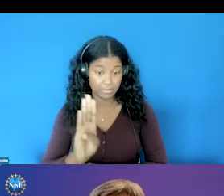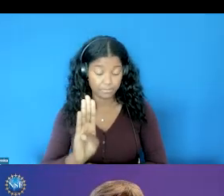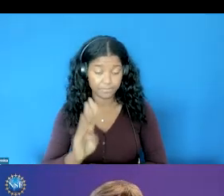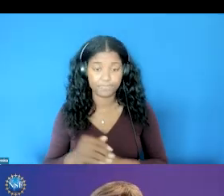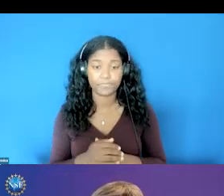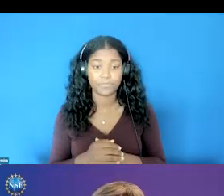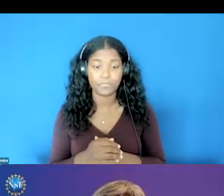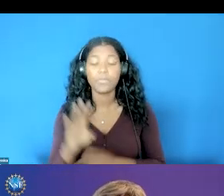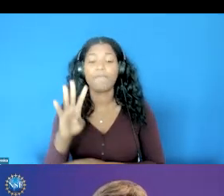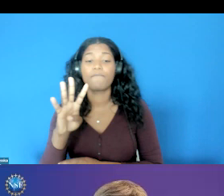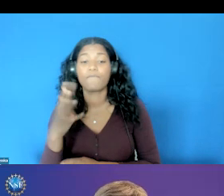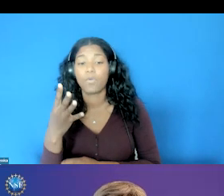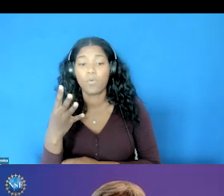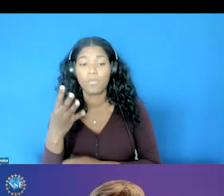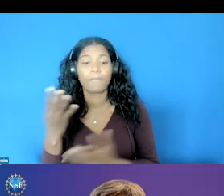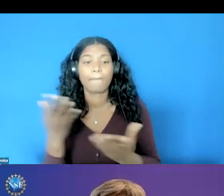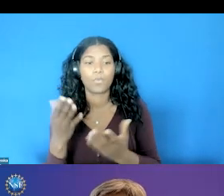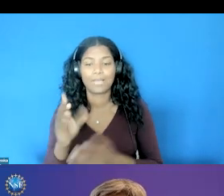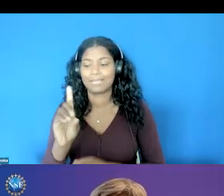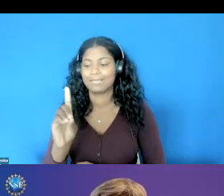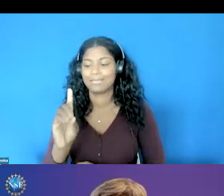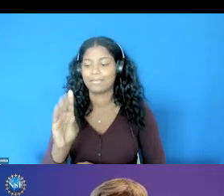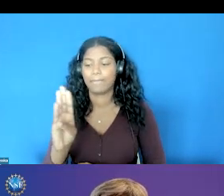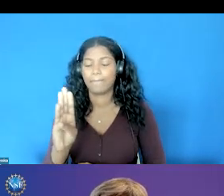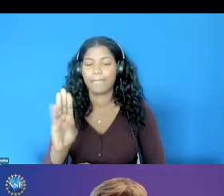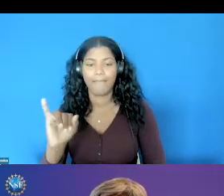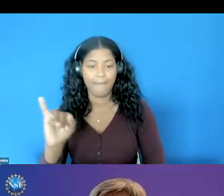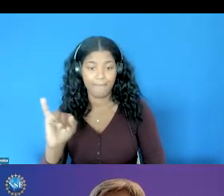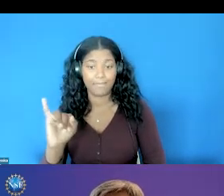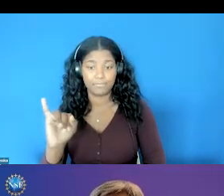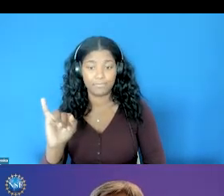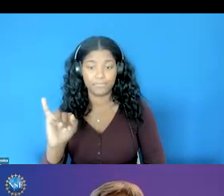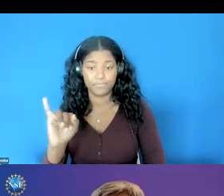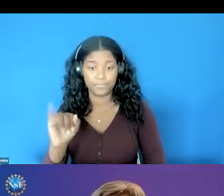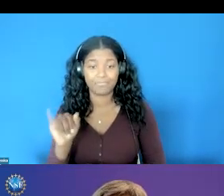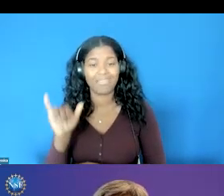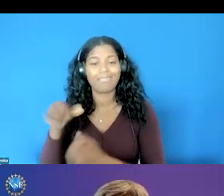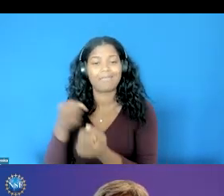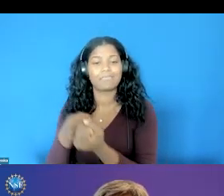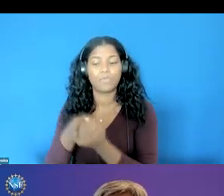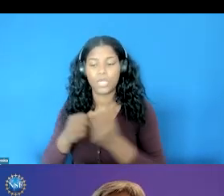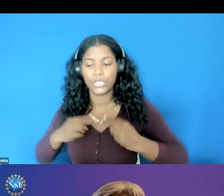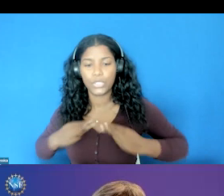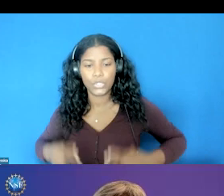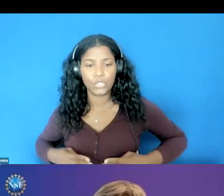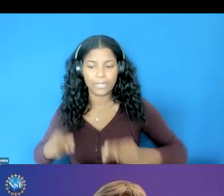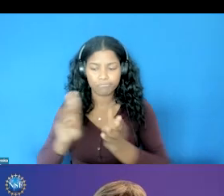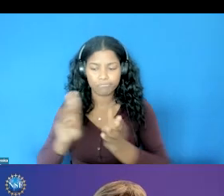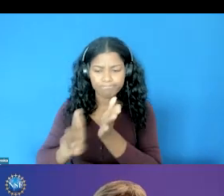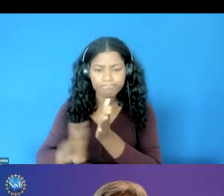The fourth division is DBI, division of biological infrastructure, which supports human resources and research infrastructure